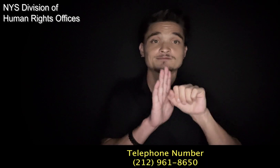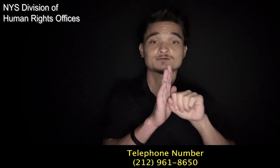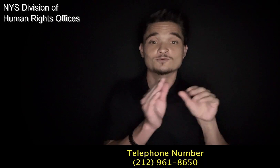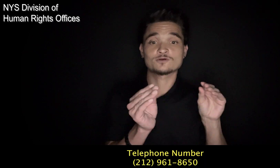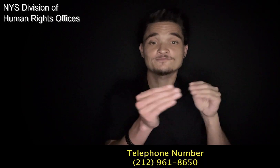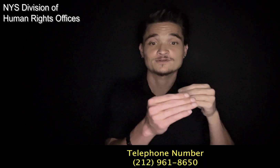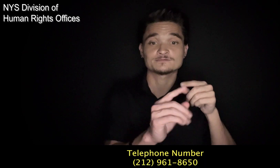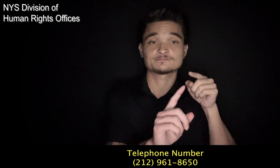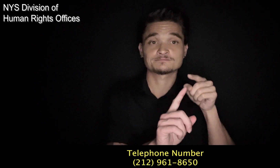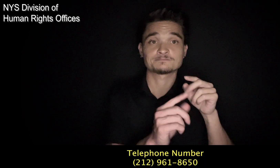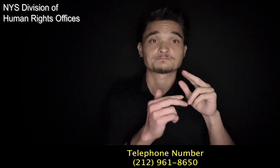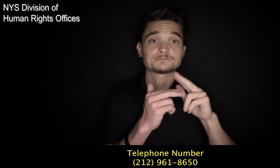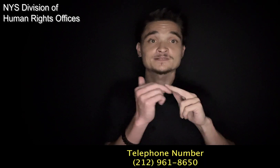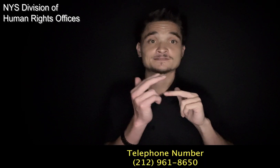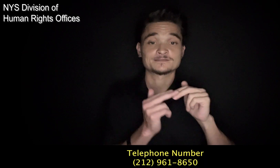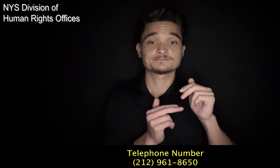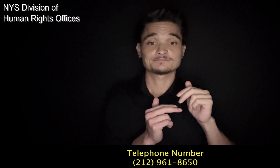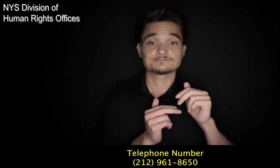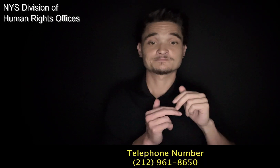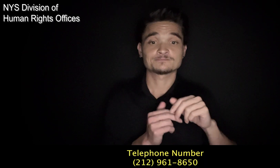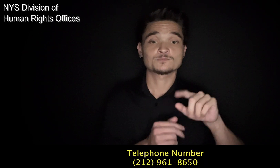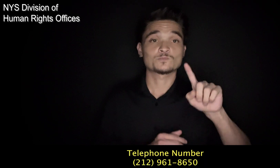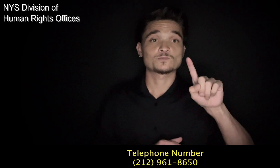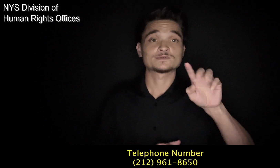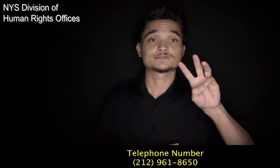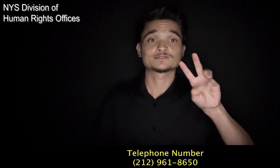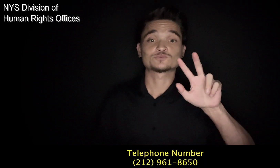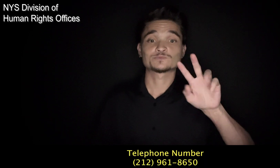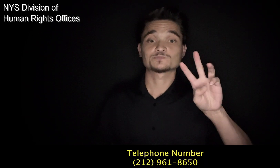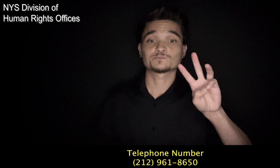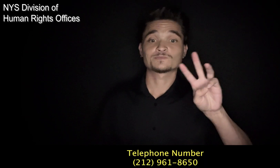Telephone Number (212) 961-8650